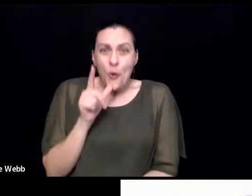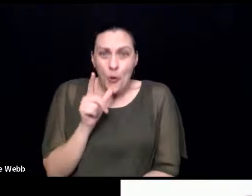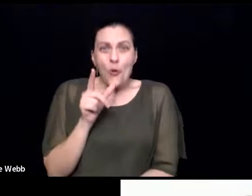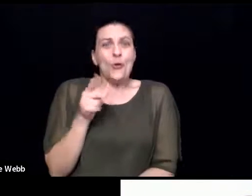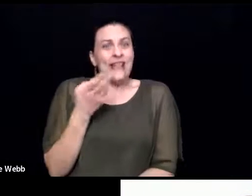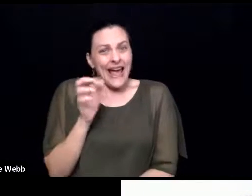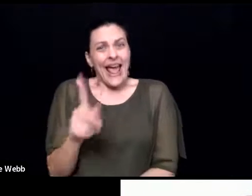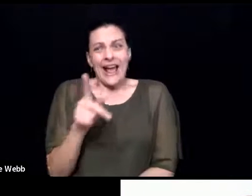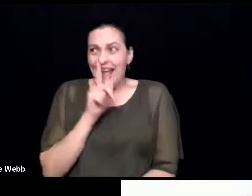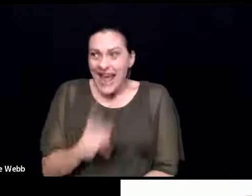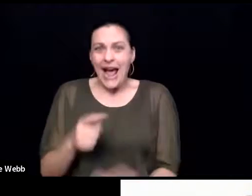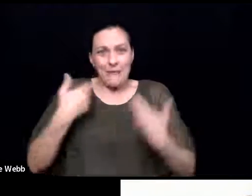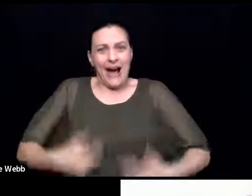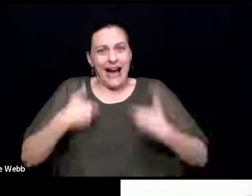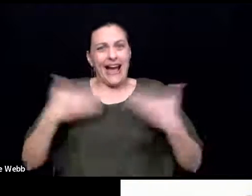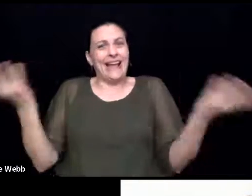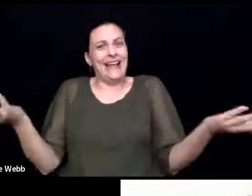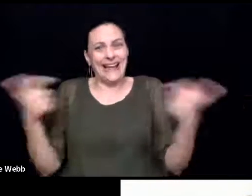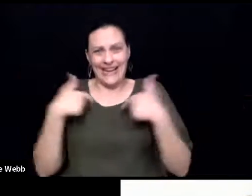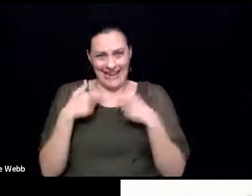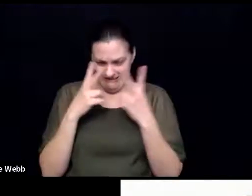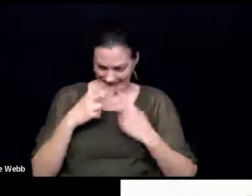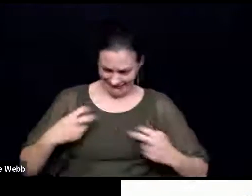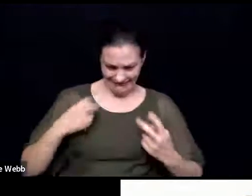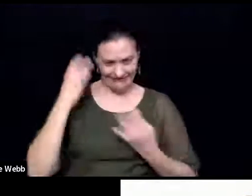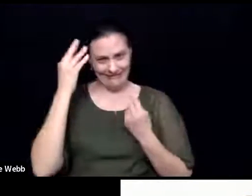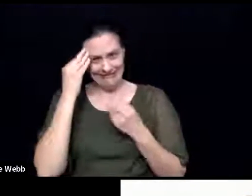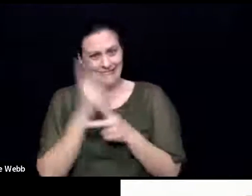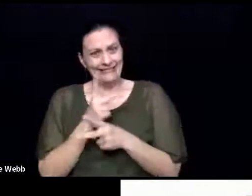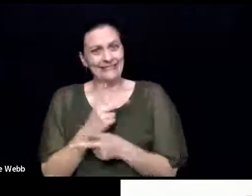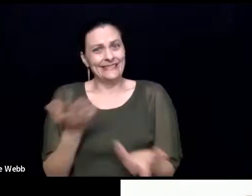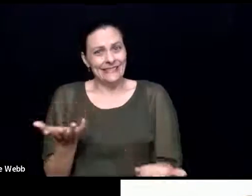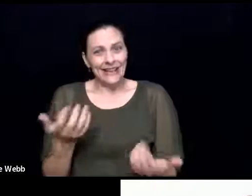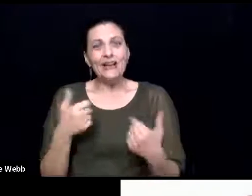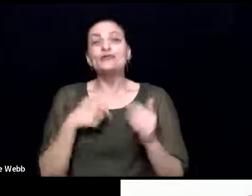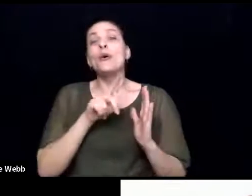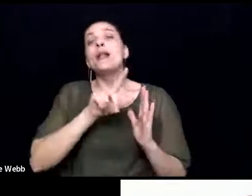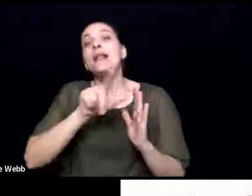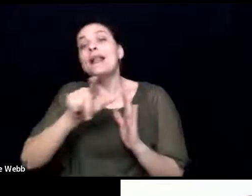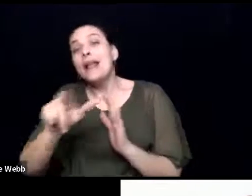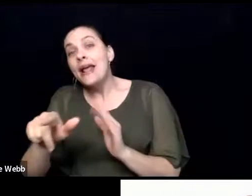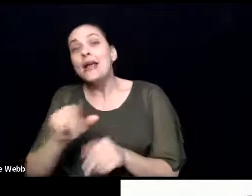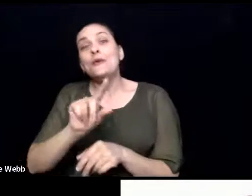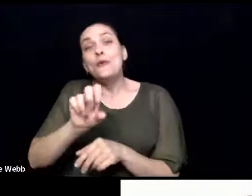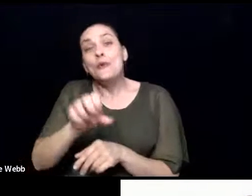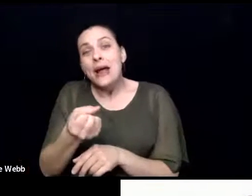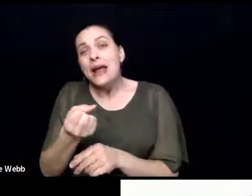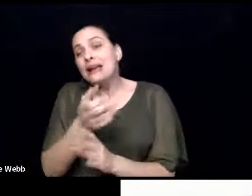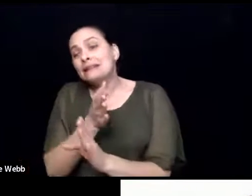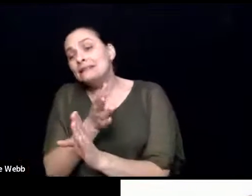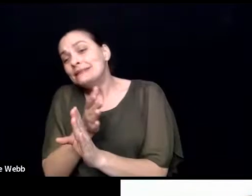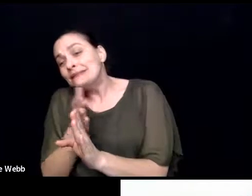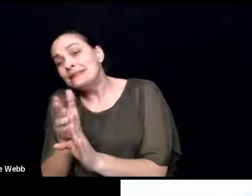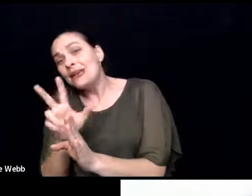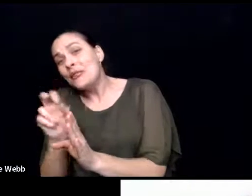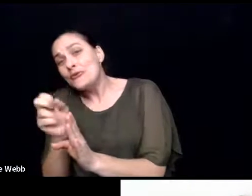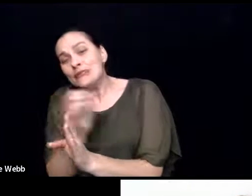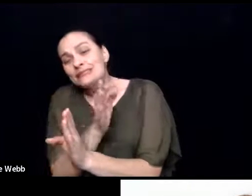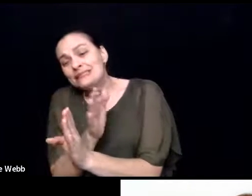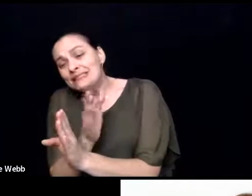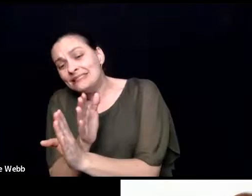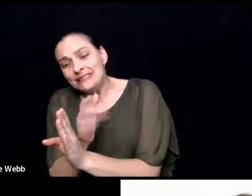By my late 20s, I finally figured out I just have to be who I am. It is OK. You know? I don't have